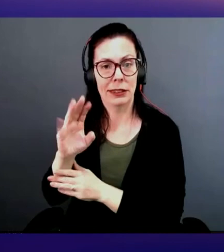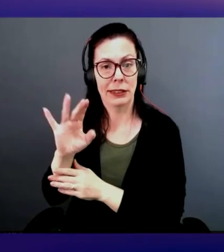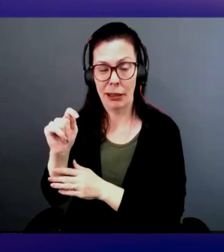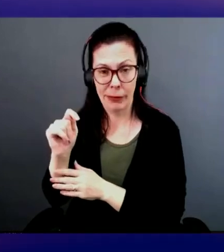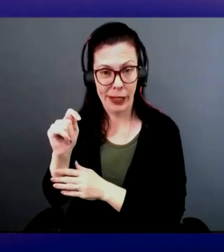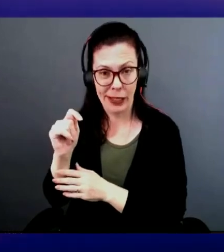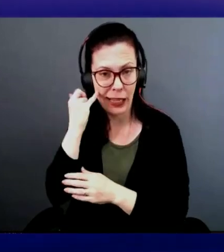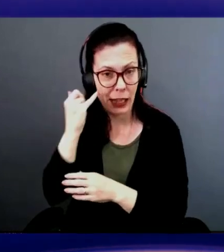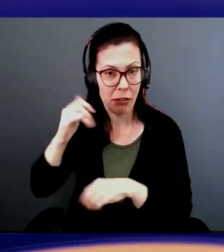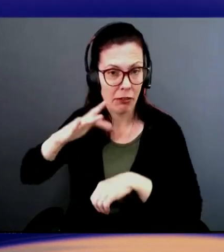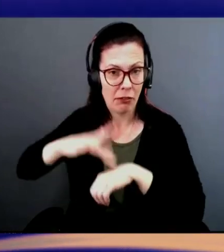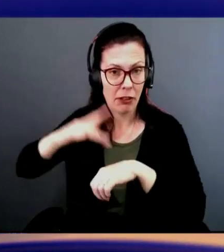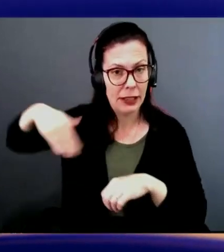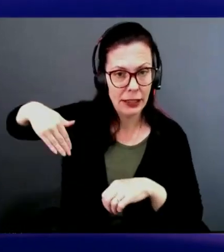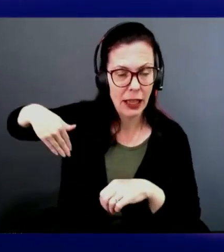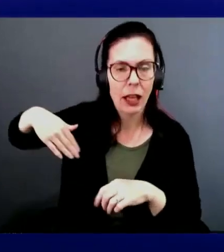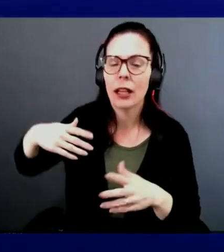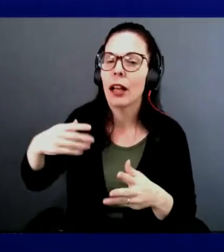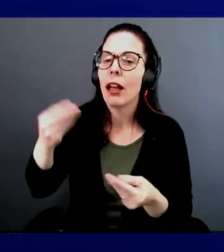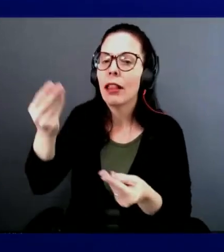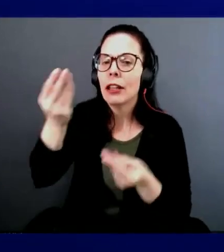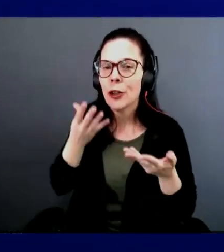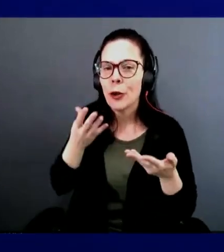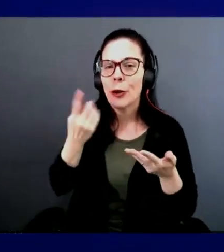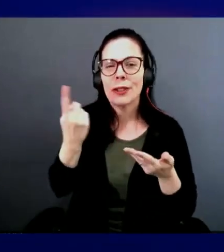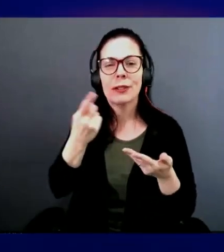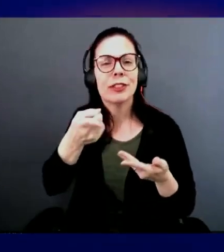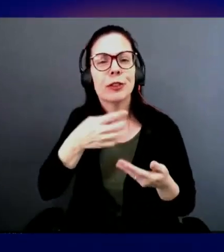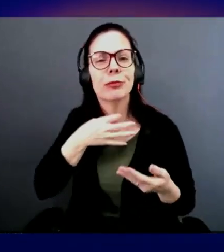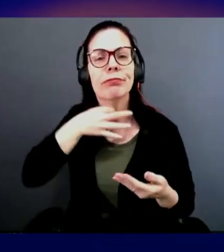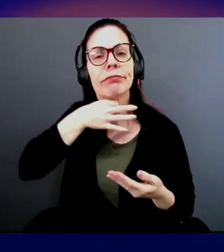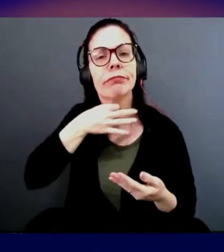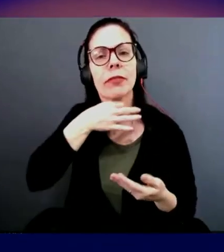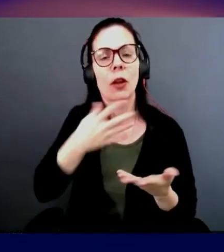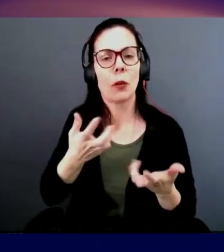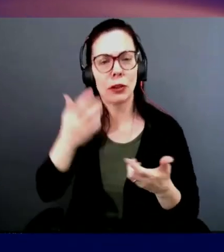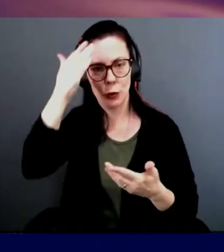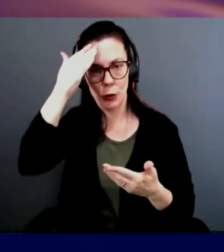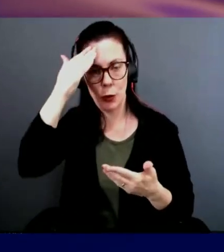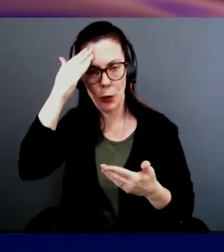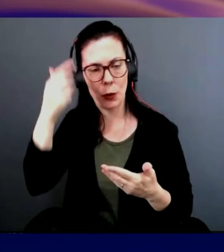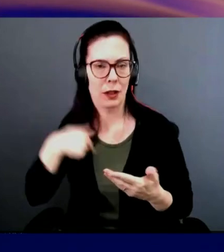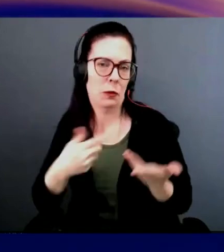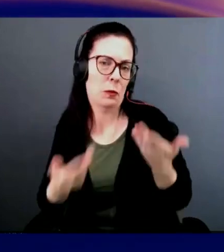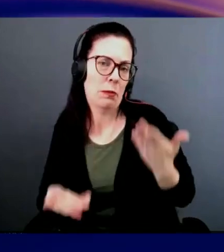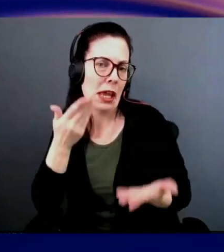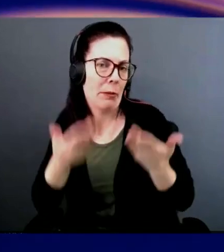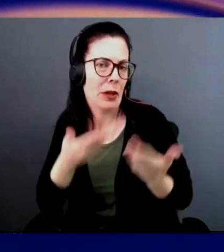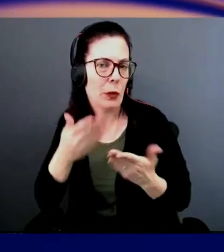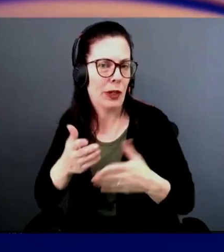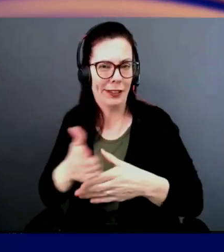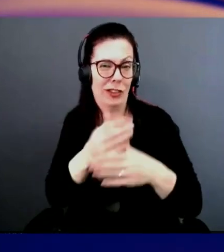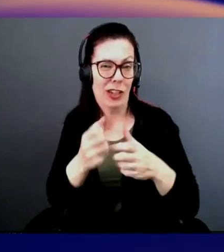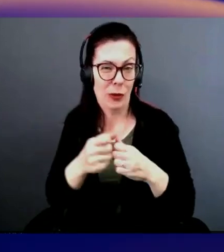what is something that you are interested in knowing and maybe we might be able to tell you a little bit about it, because we're essentially here